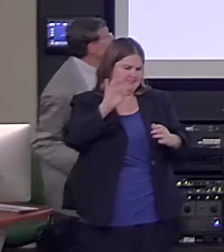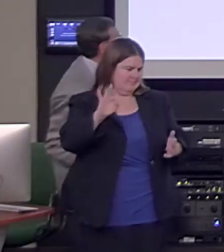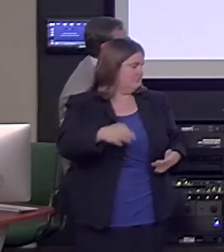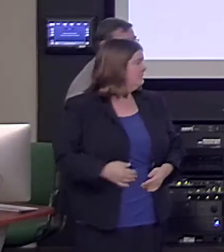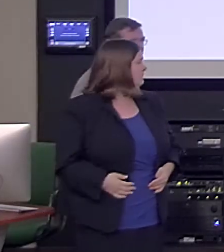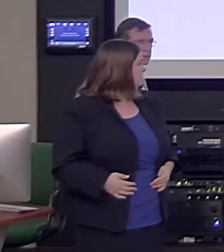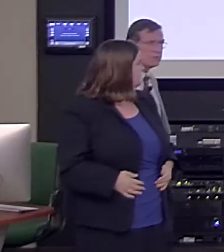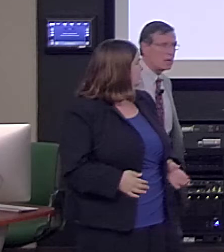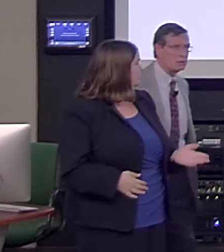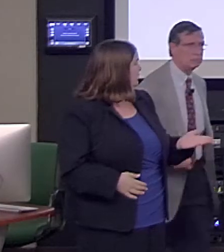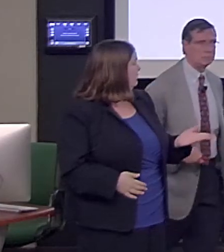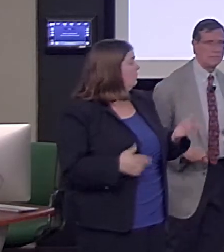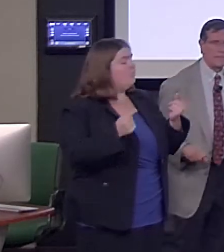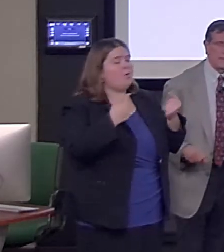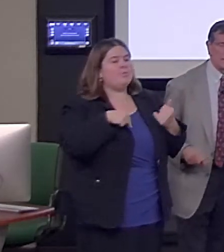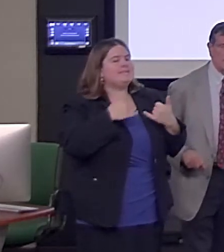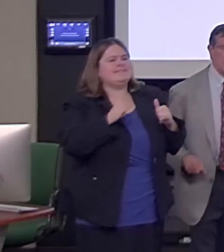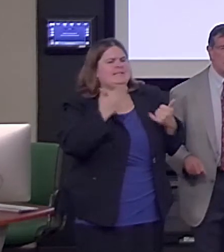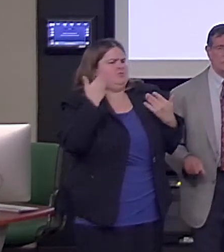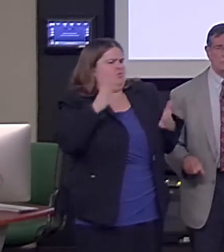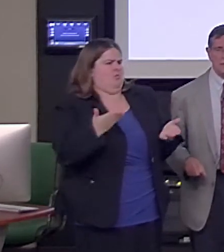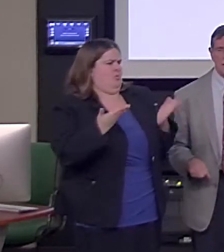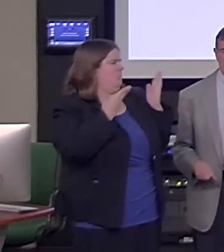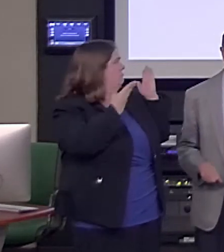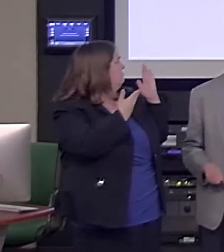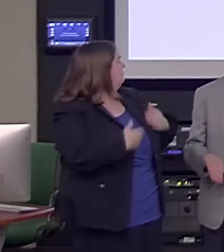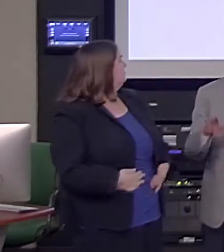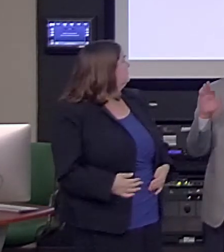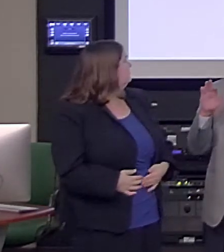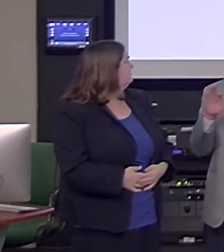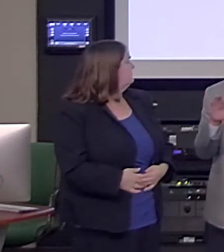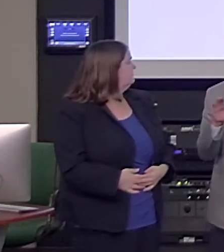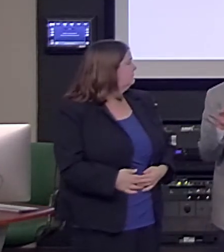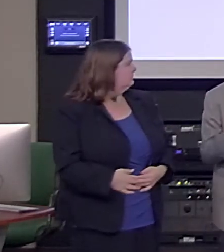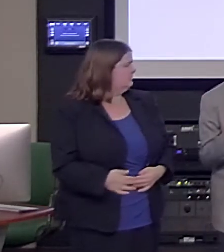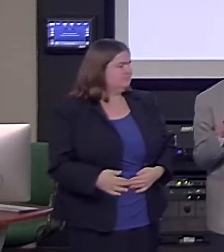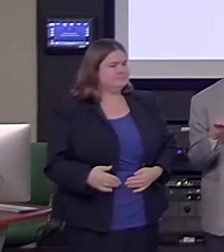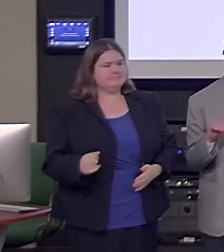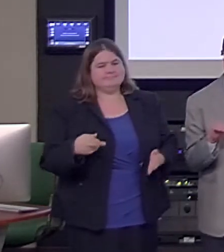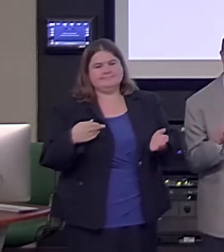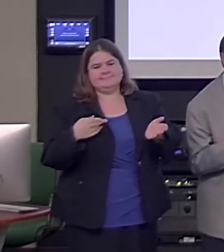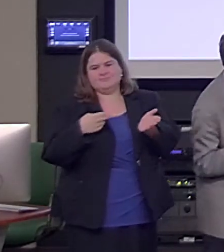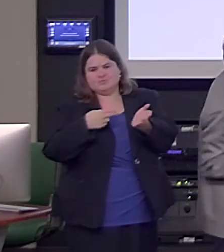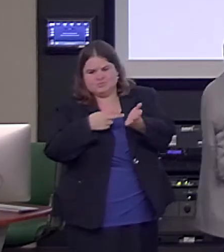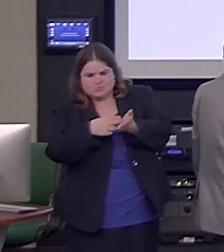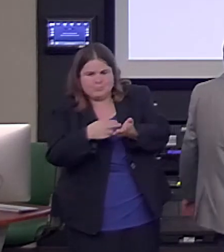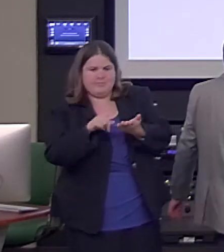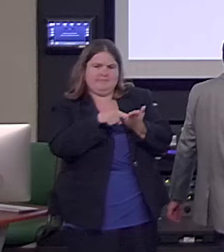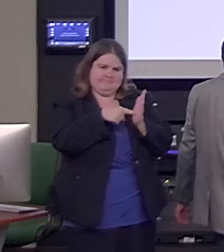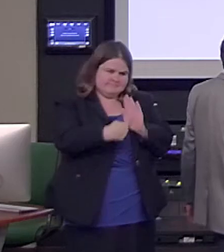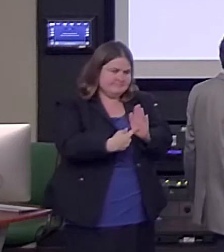So here is what we don't know. Truth in lending, truth in transparency.